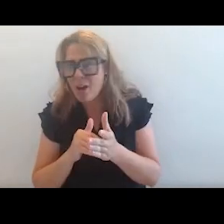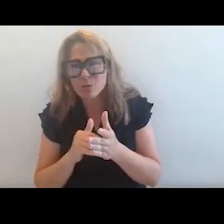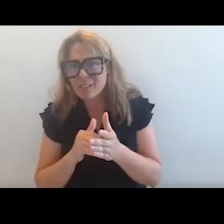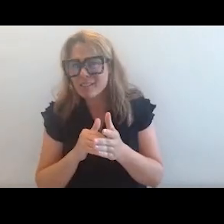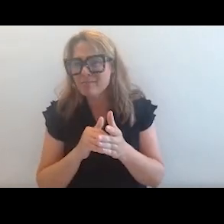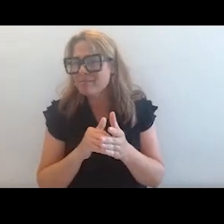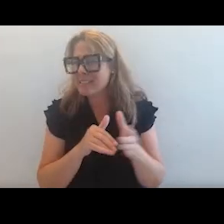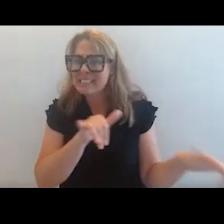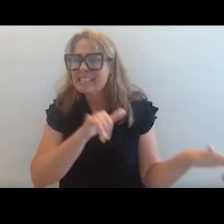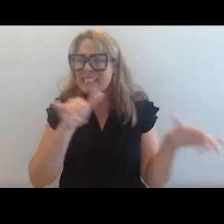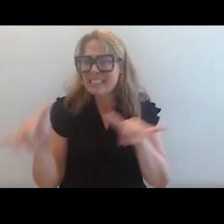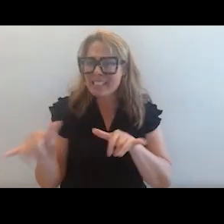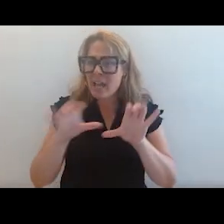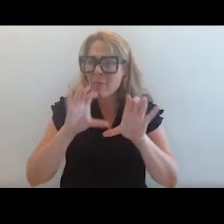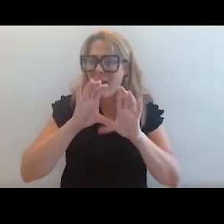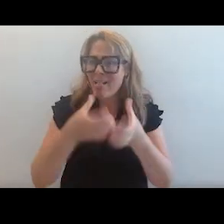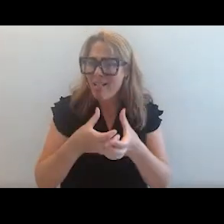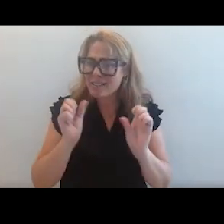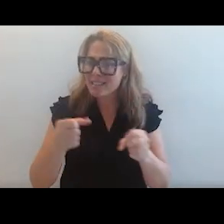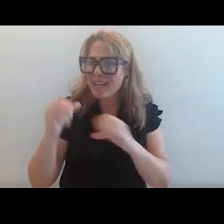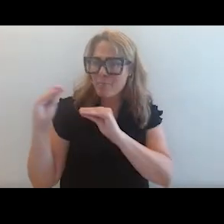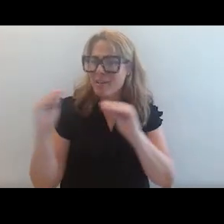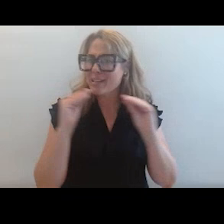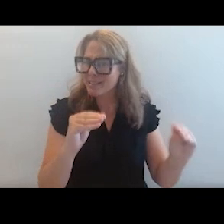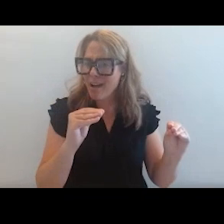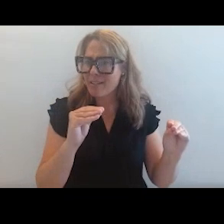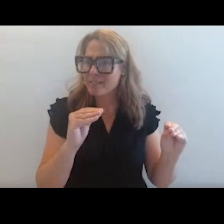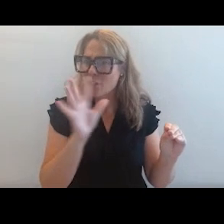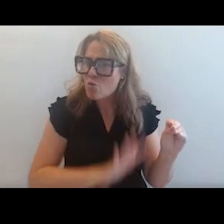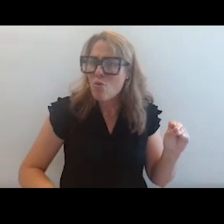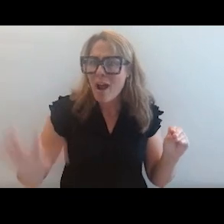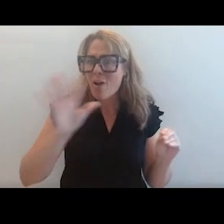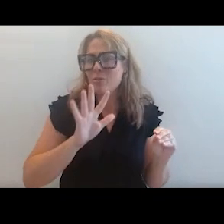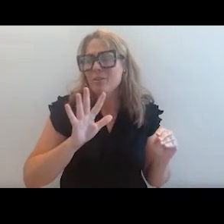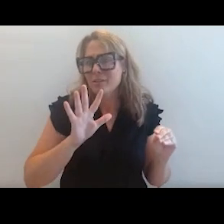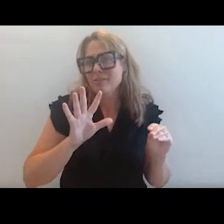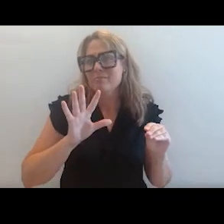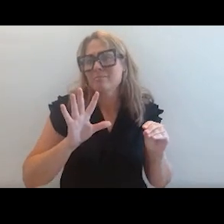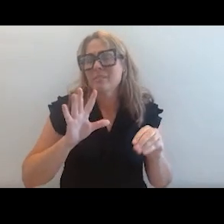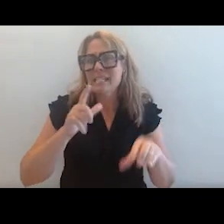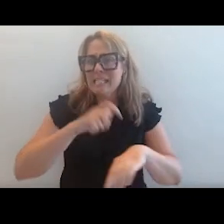the same course can be delivered broadly across locations and time zones. This is